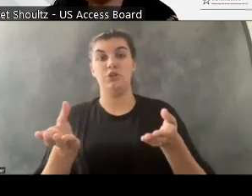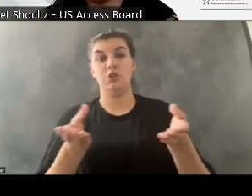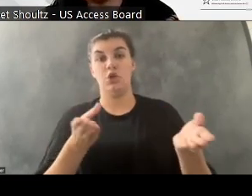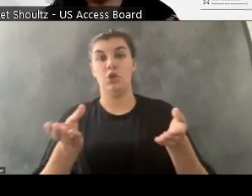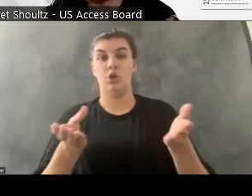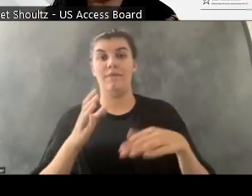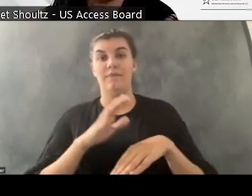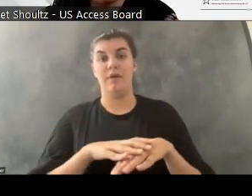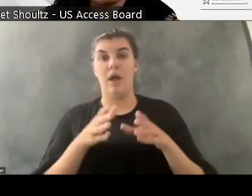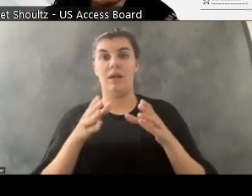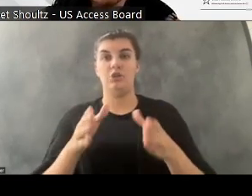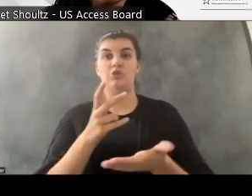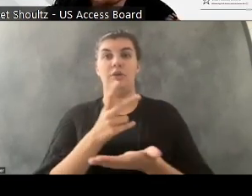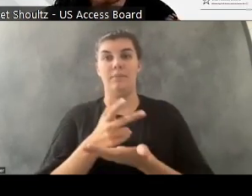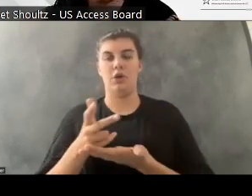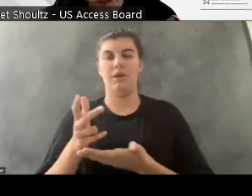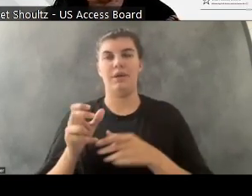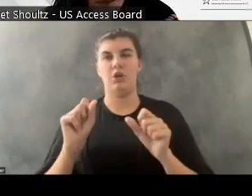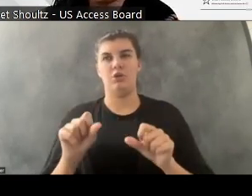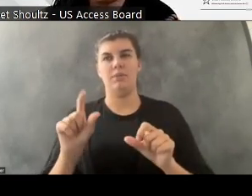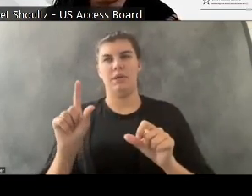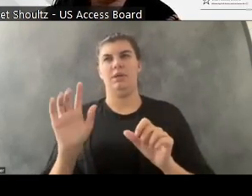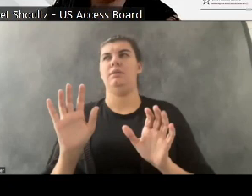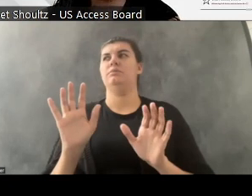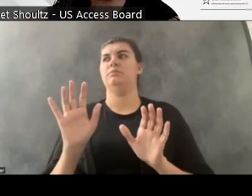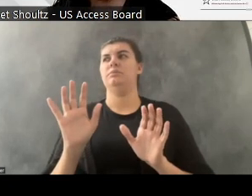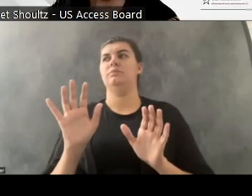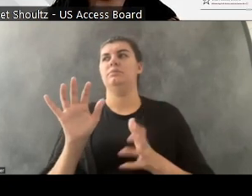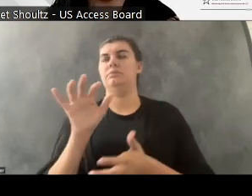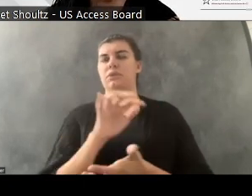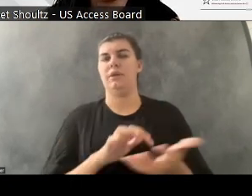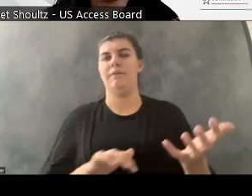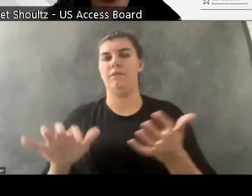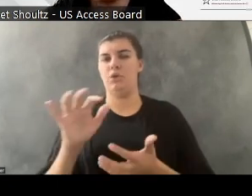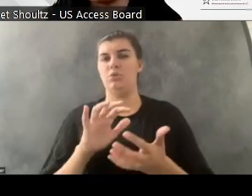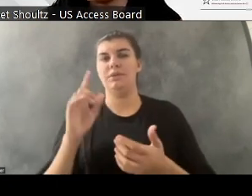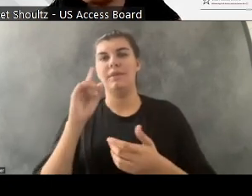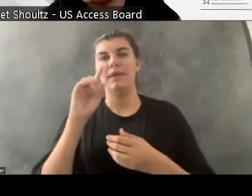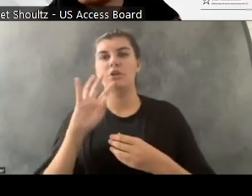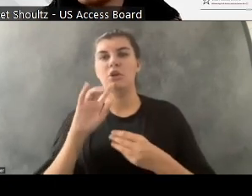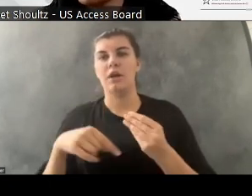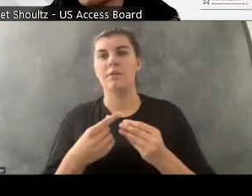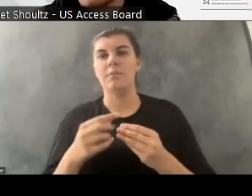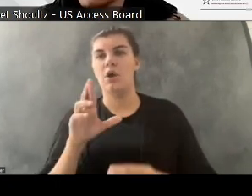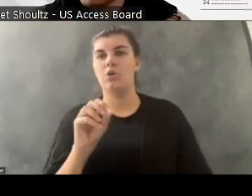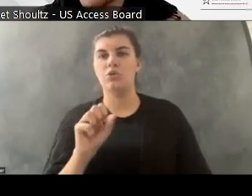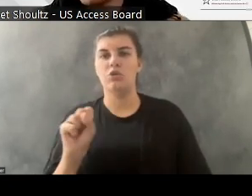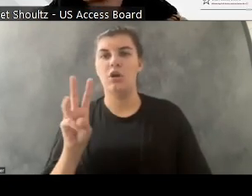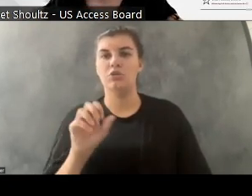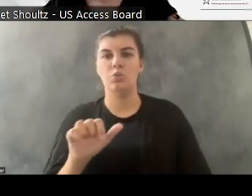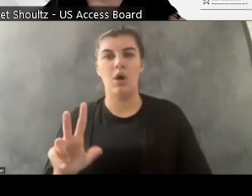on-street parking spaces. It could get confusing, confused for a crosswalk. So again if that curb